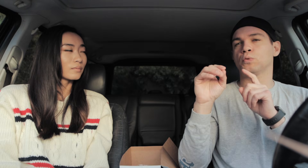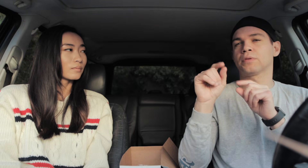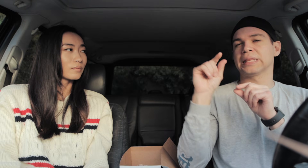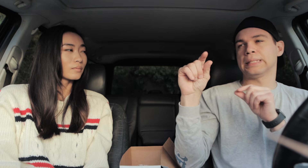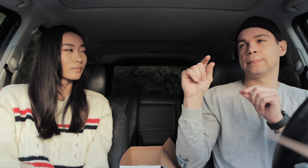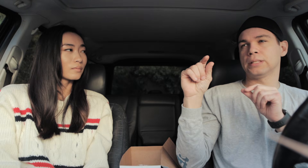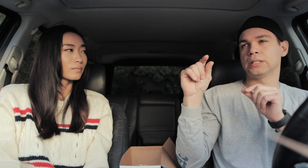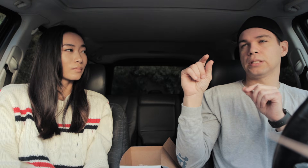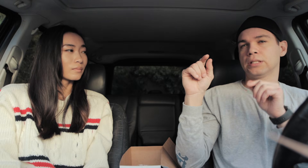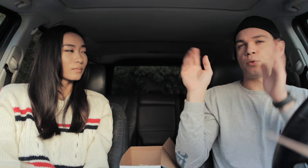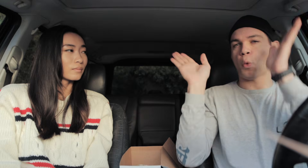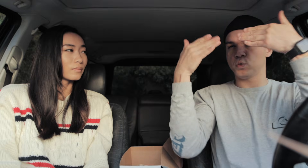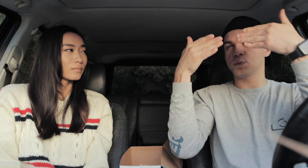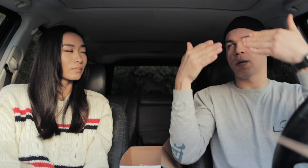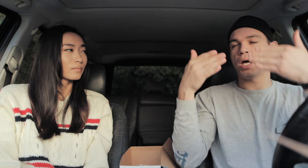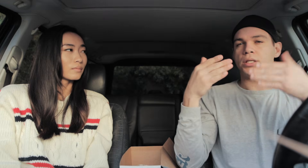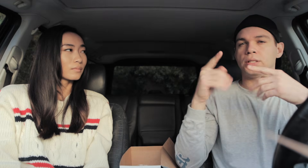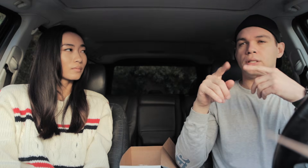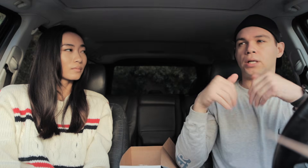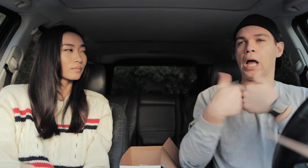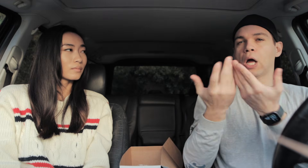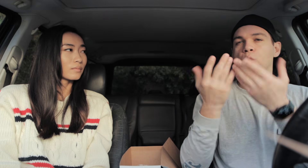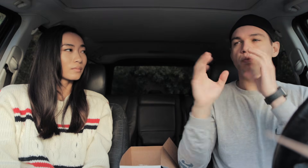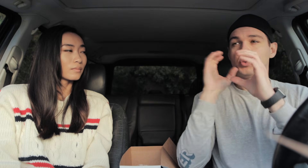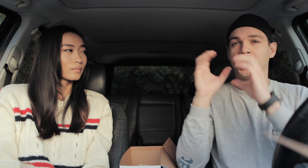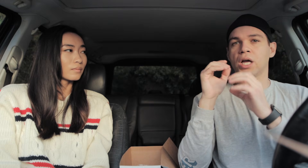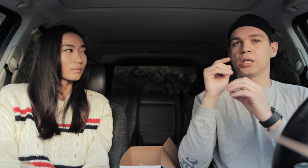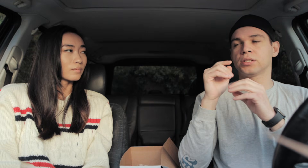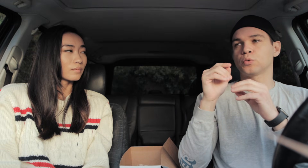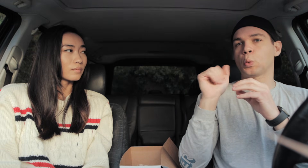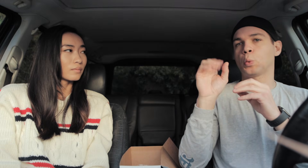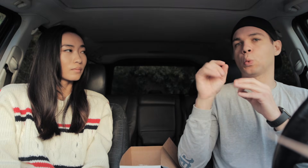so he was a little closed minded on how to communicate